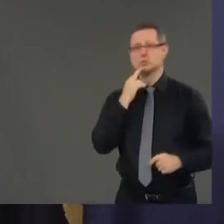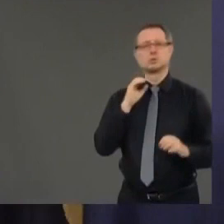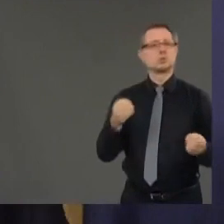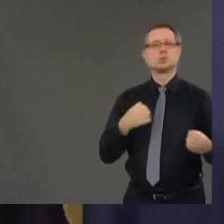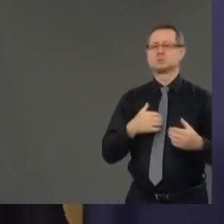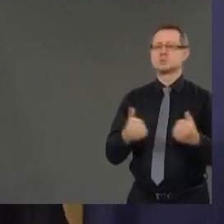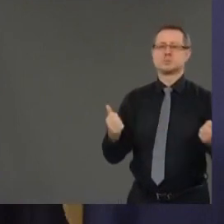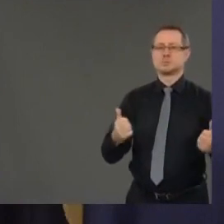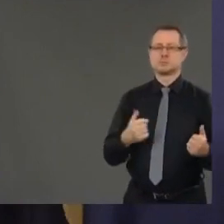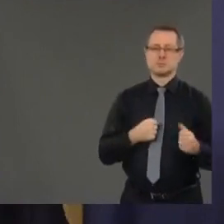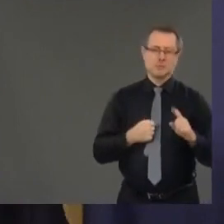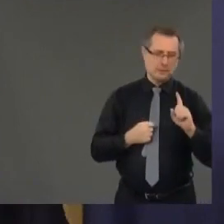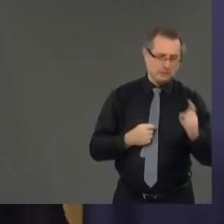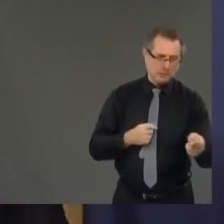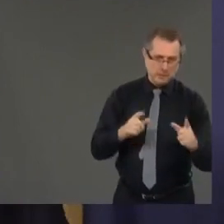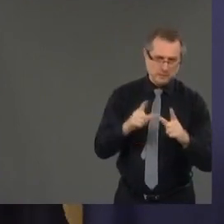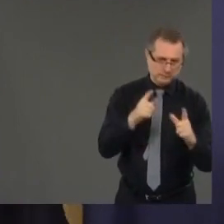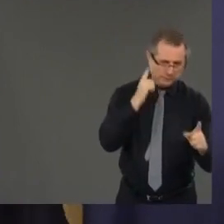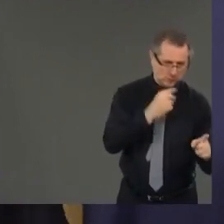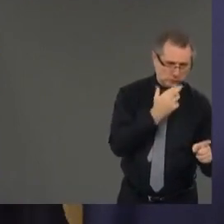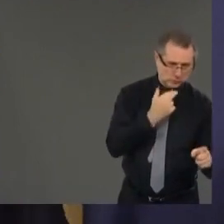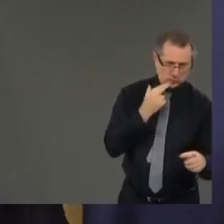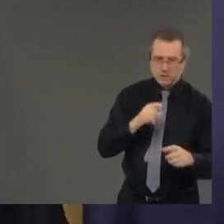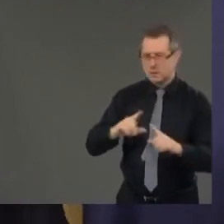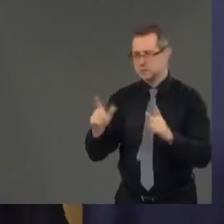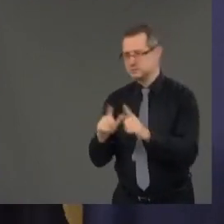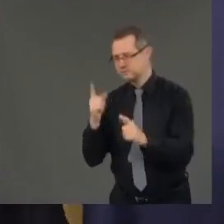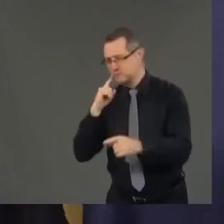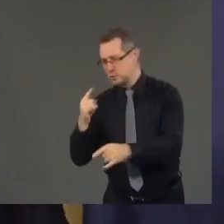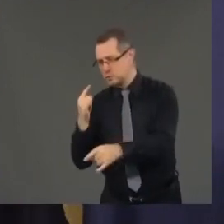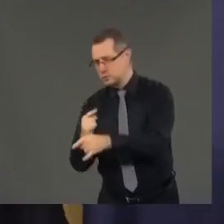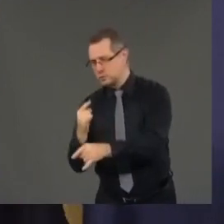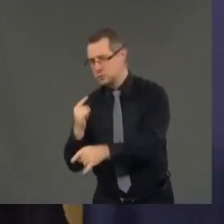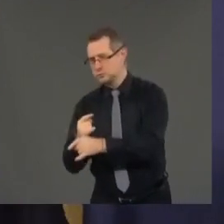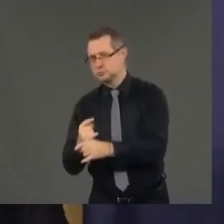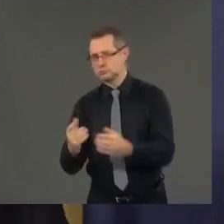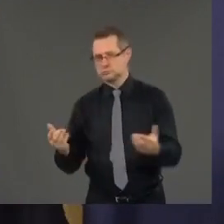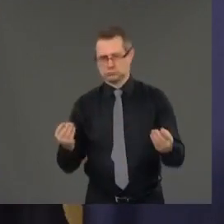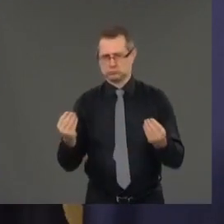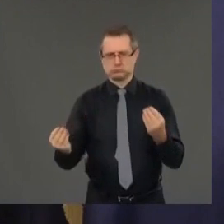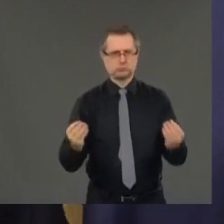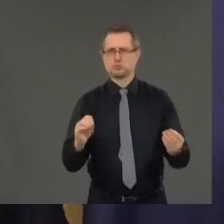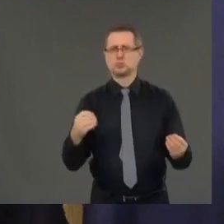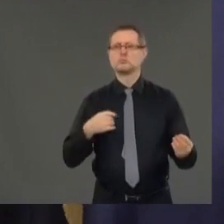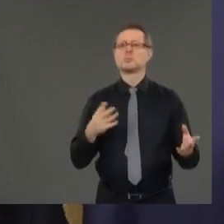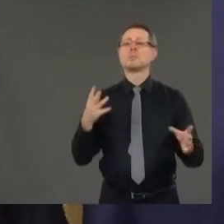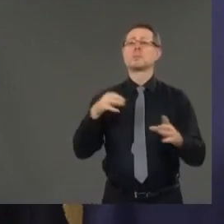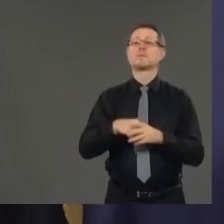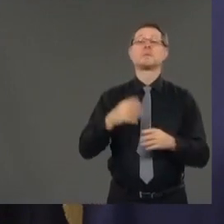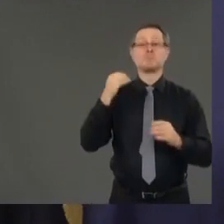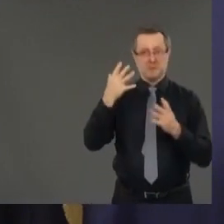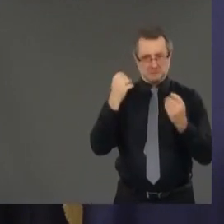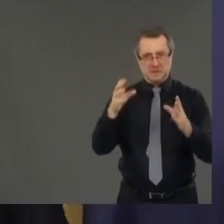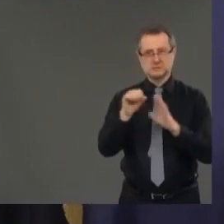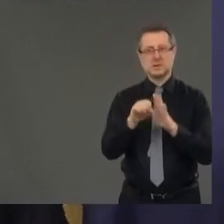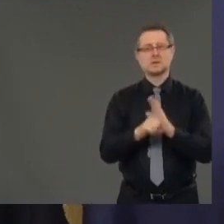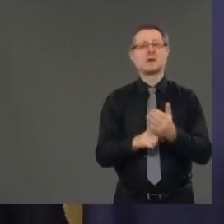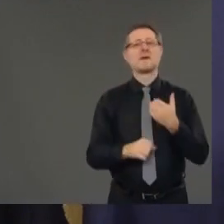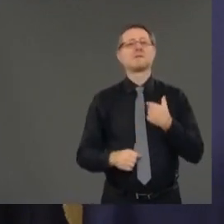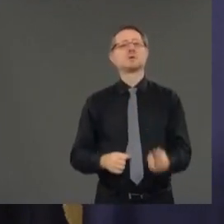BAR IN A RESTAURANT. WE DON'T HAVE A SEPARATE BAR LICENSE AND A RESTAURANT LICENSE. MOST OTHER STATES HAVE TWO